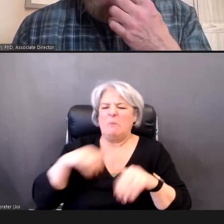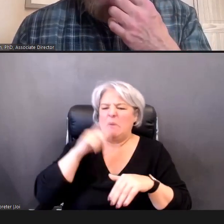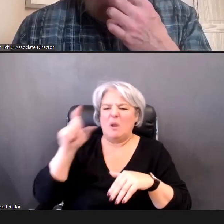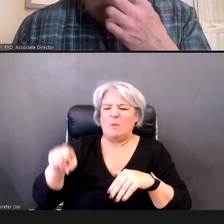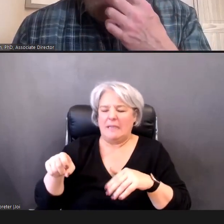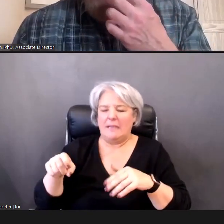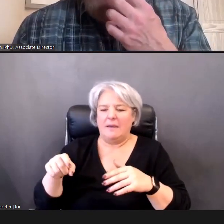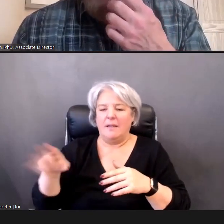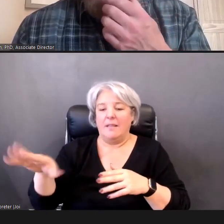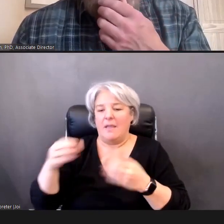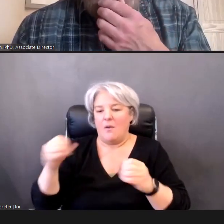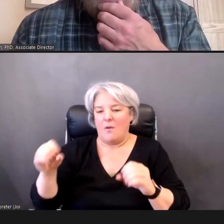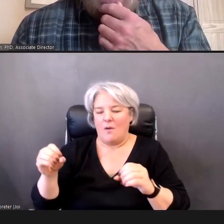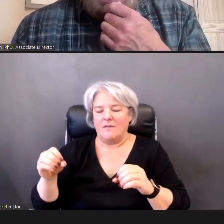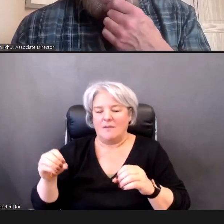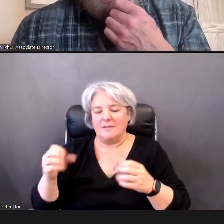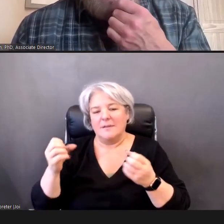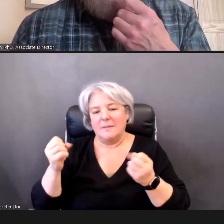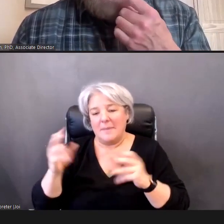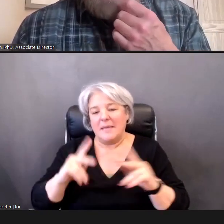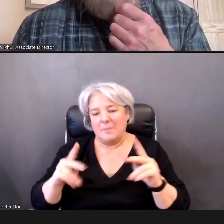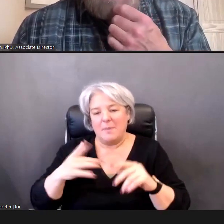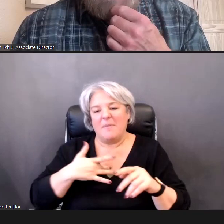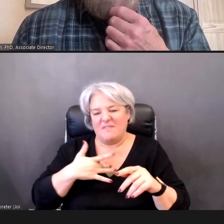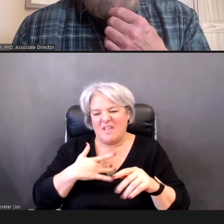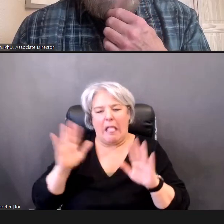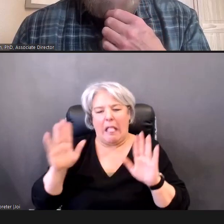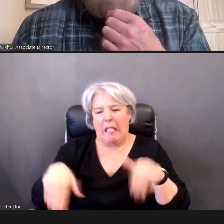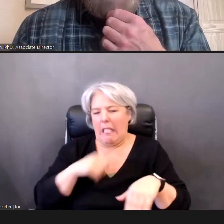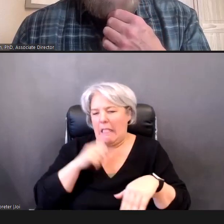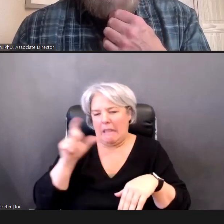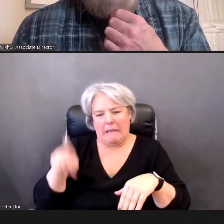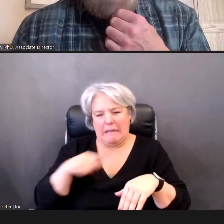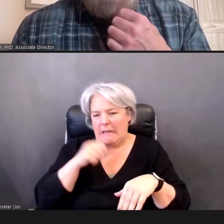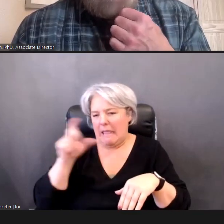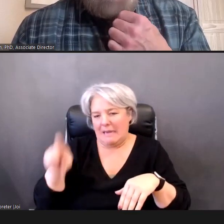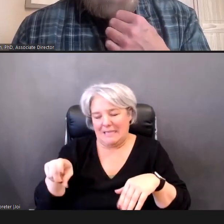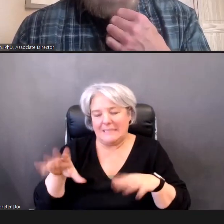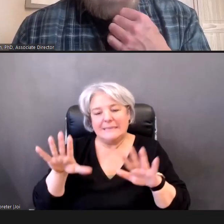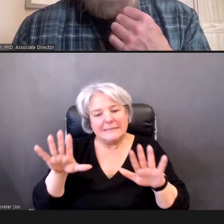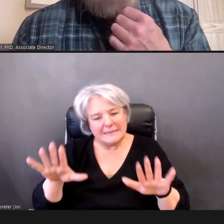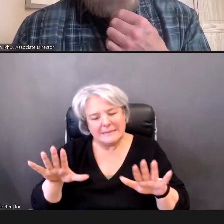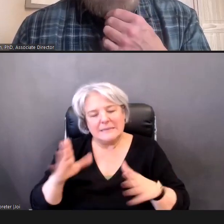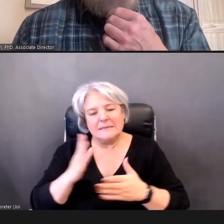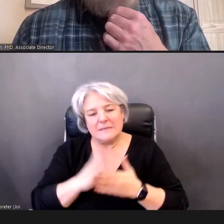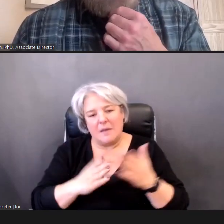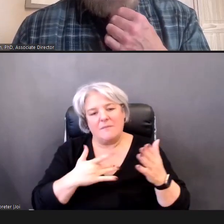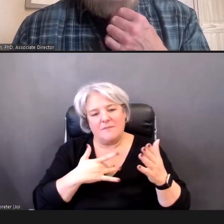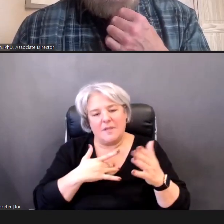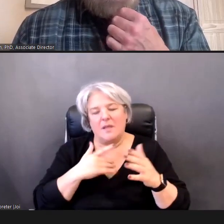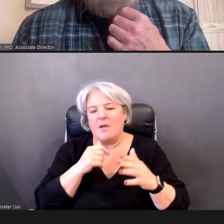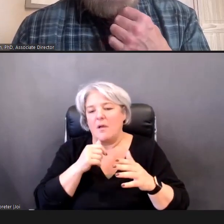thinking of that in two ways one is well